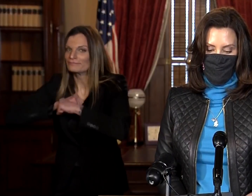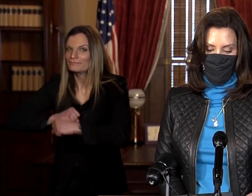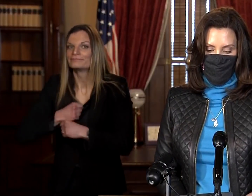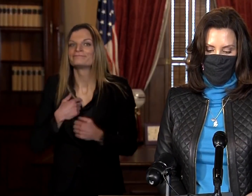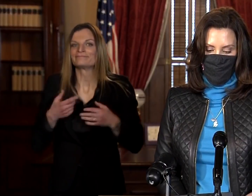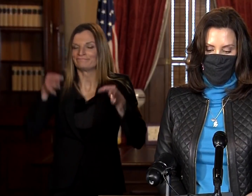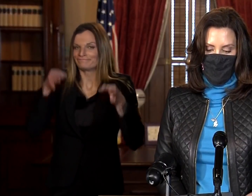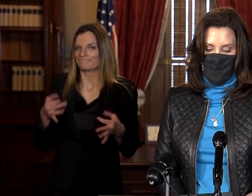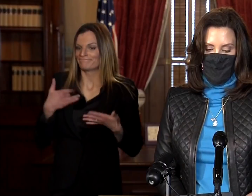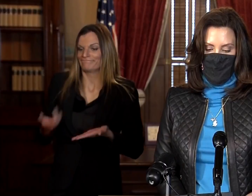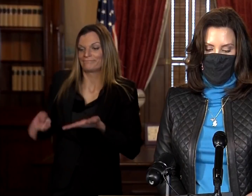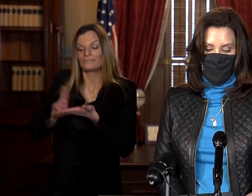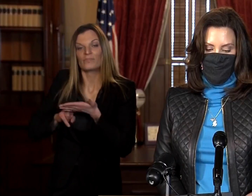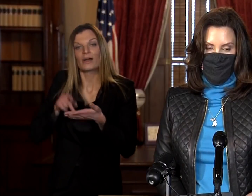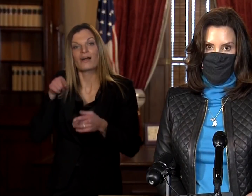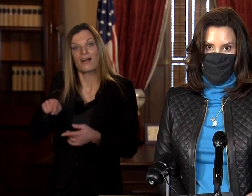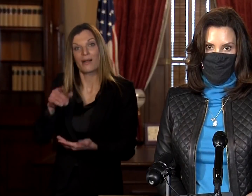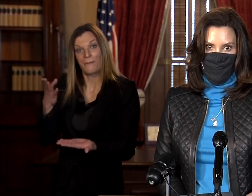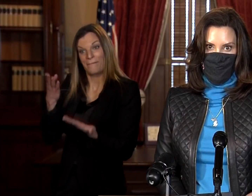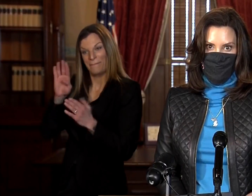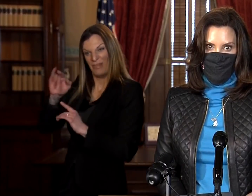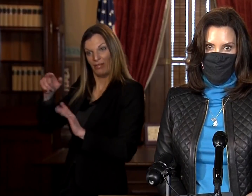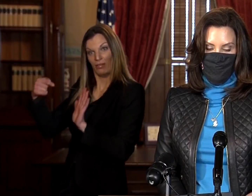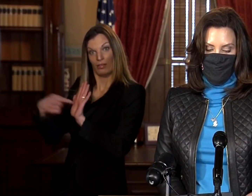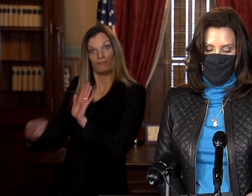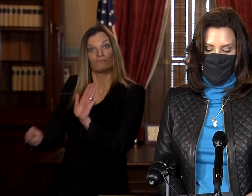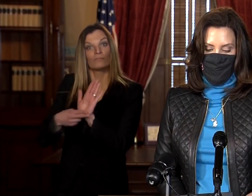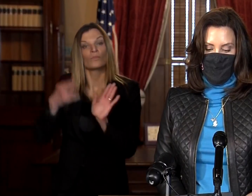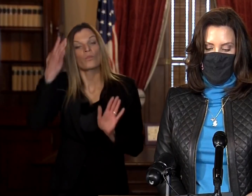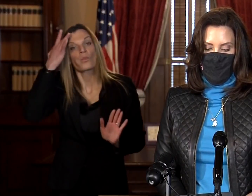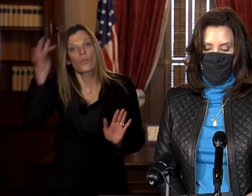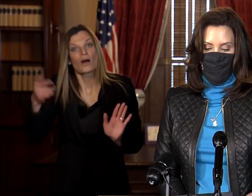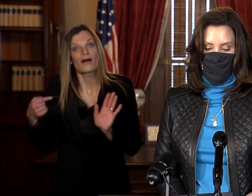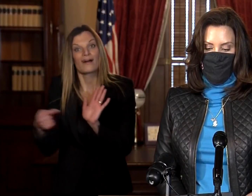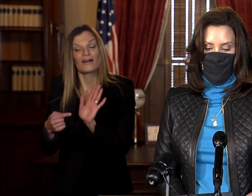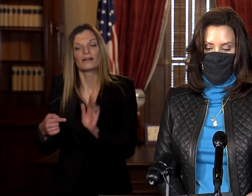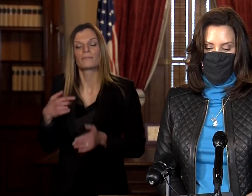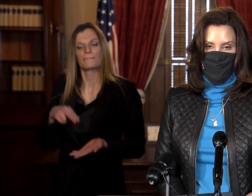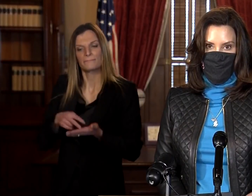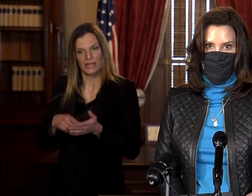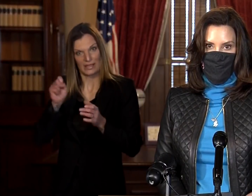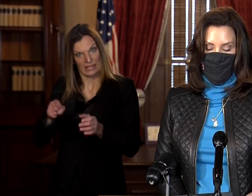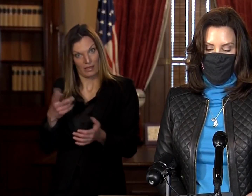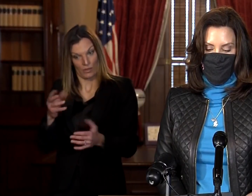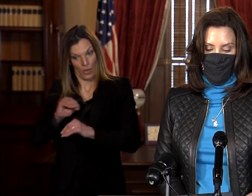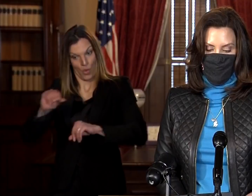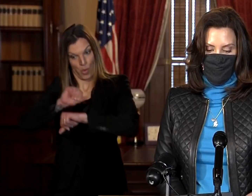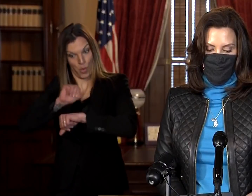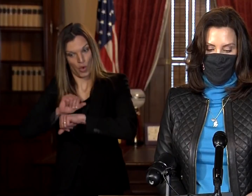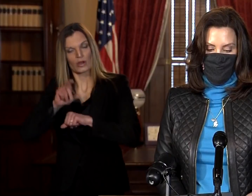protect our unemployed workers. That’s why today, I also signed That’s why today, I also signed a bipartisan bill by Senator